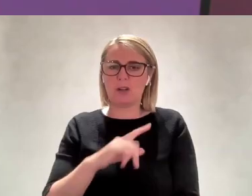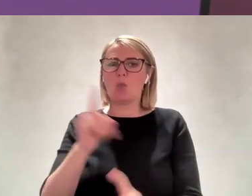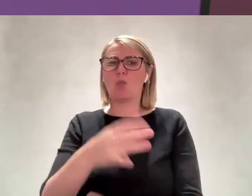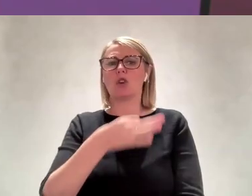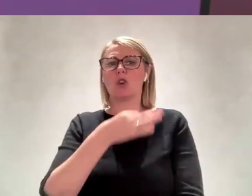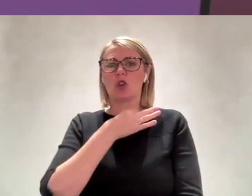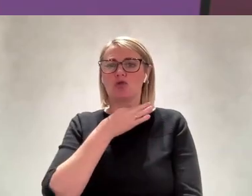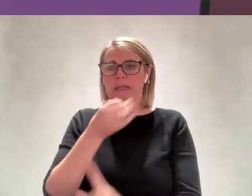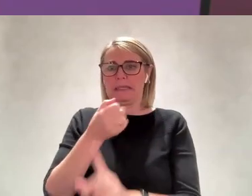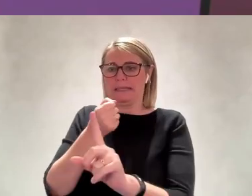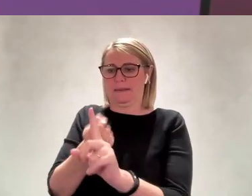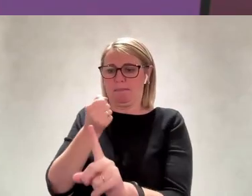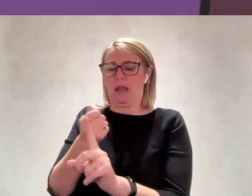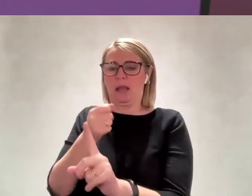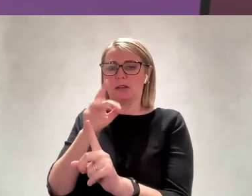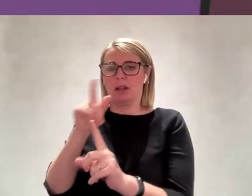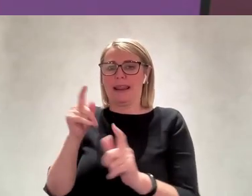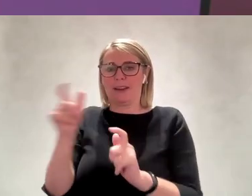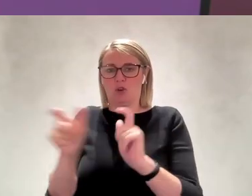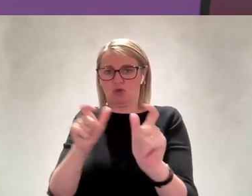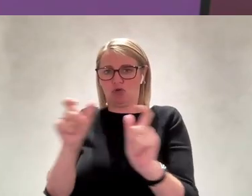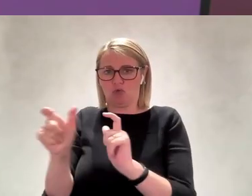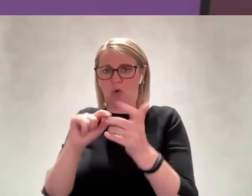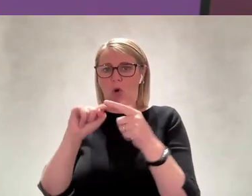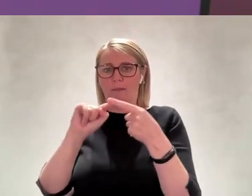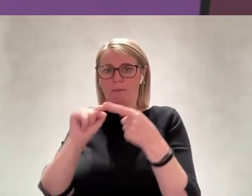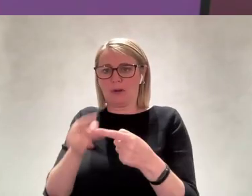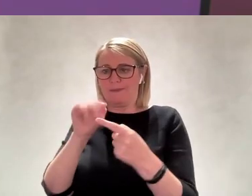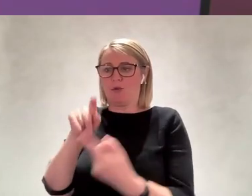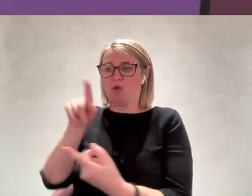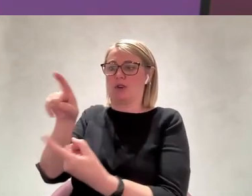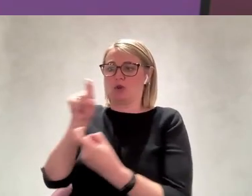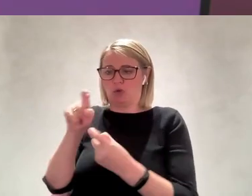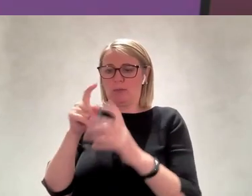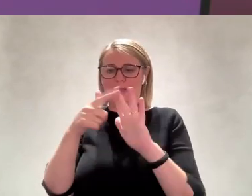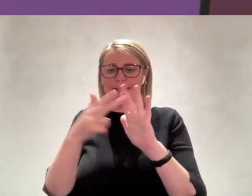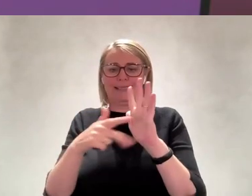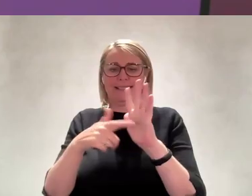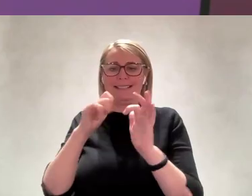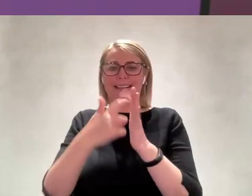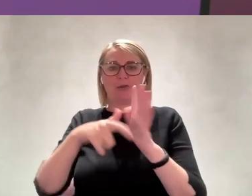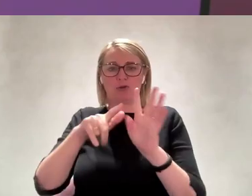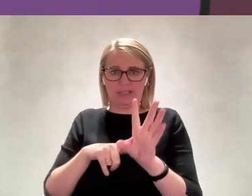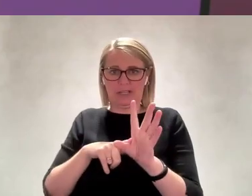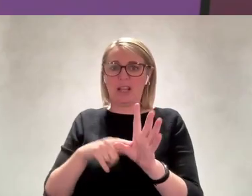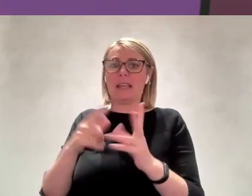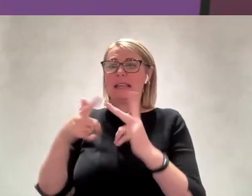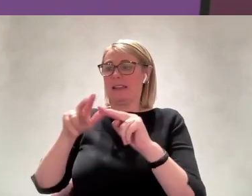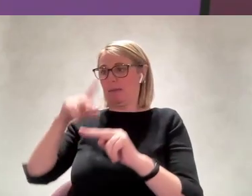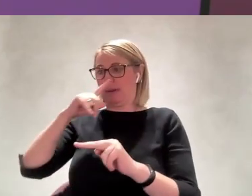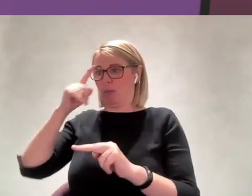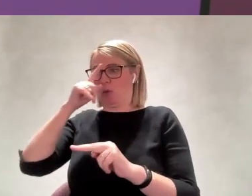What are the risks impacting and control points for recruitment integrity with applicants able to generate